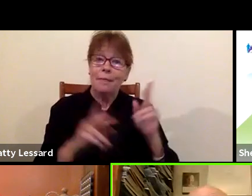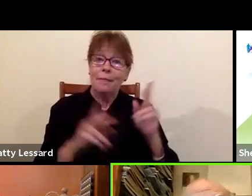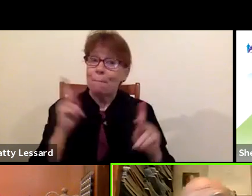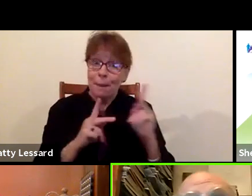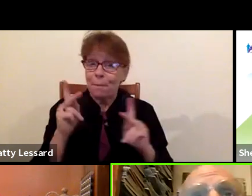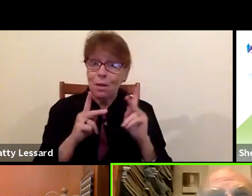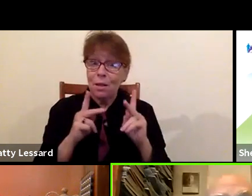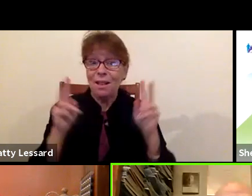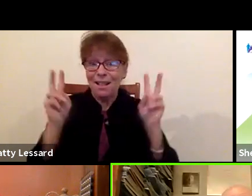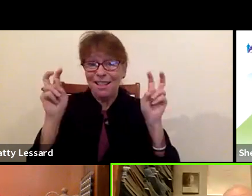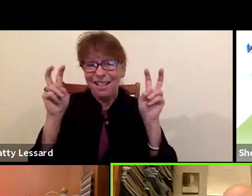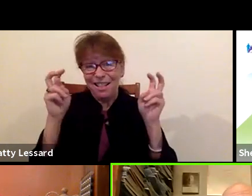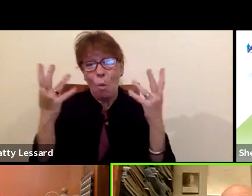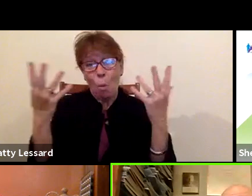technology preferred, which is like reverse discrimination.